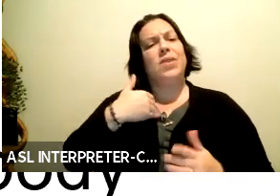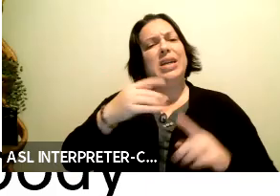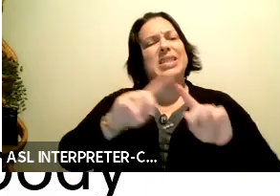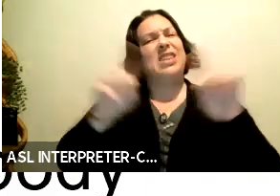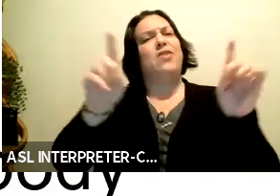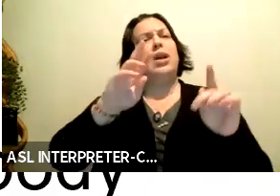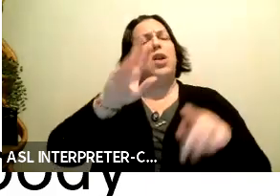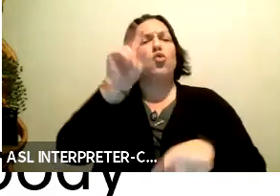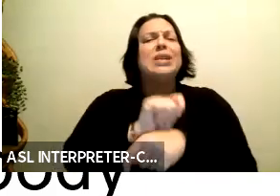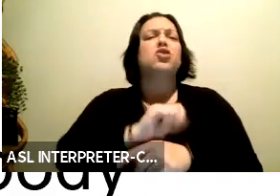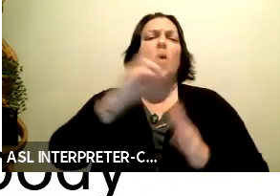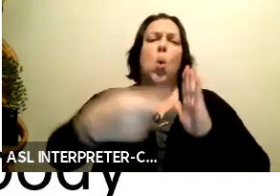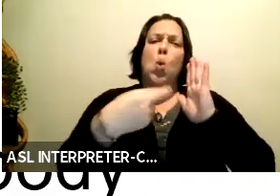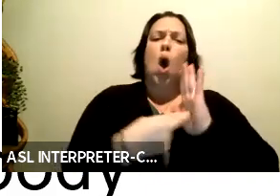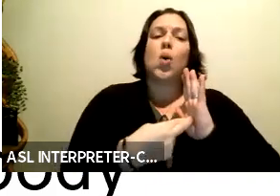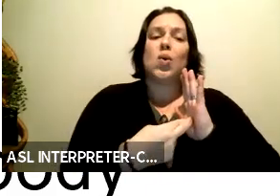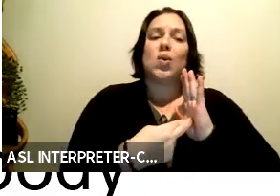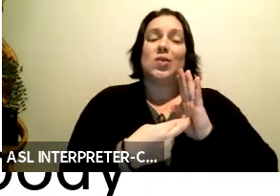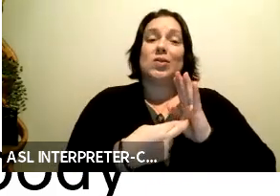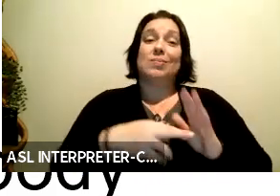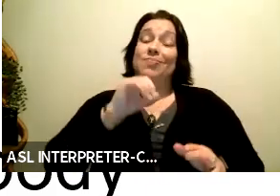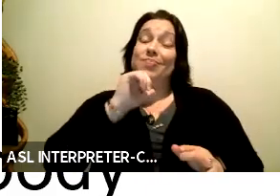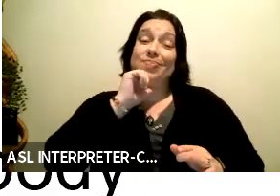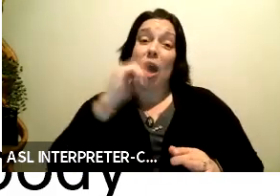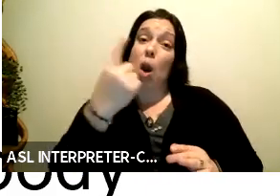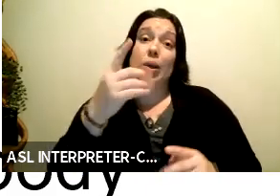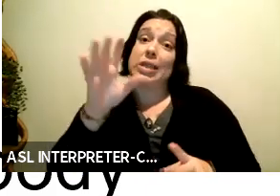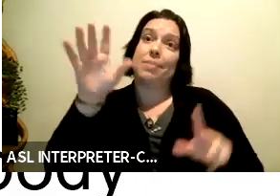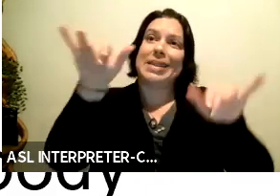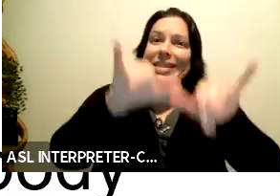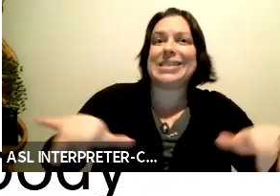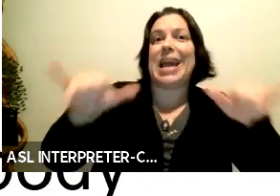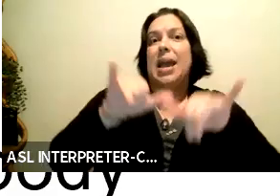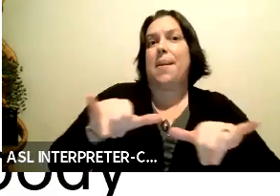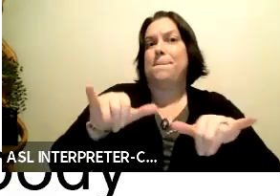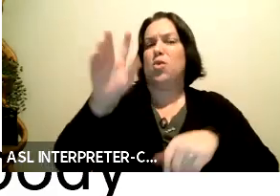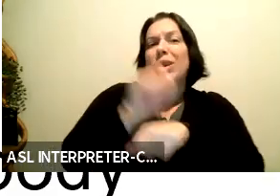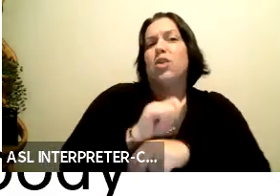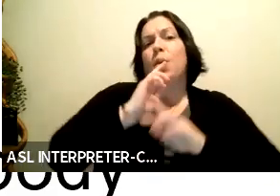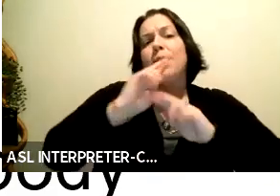way in our emergency plans originally. We will need business and non profit community assets,